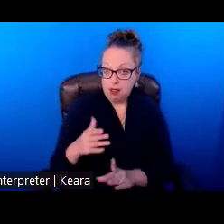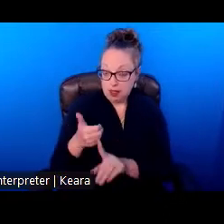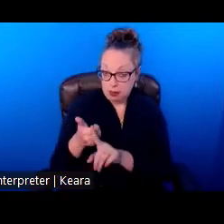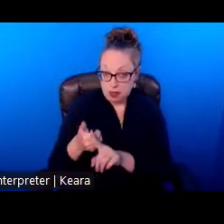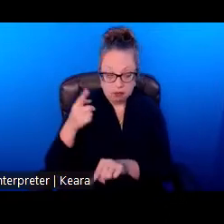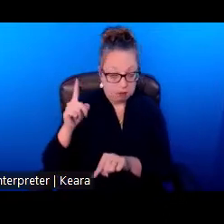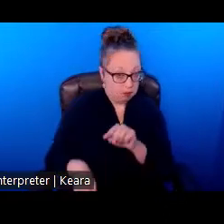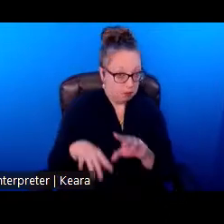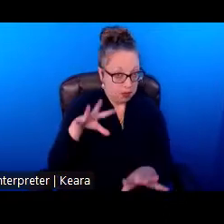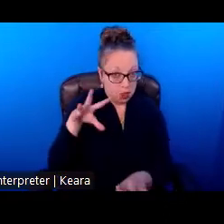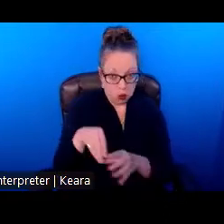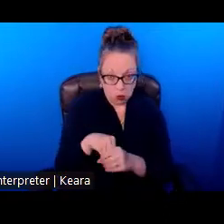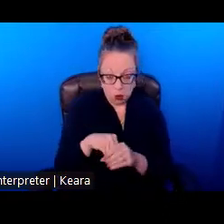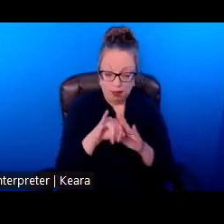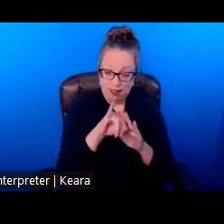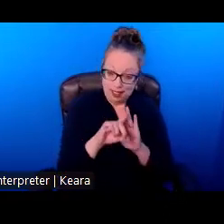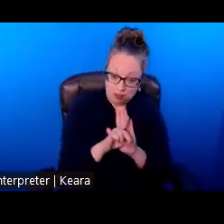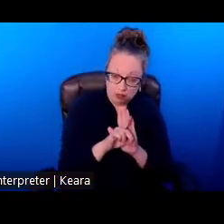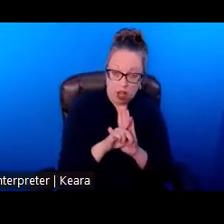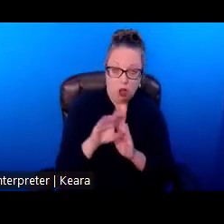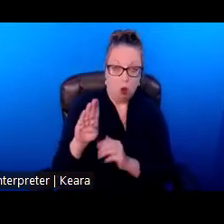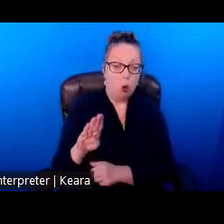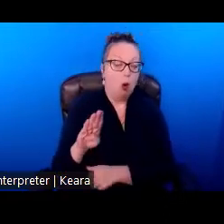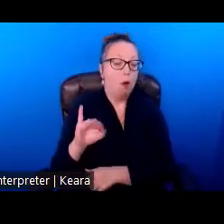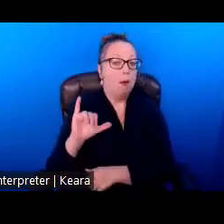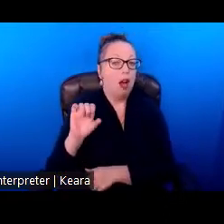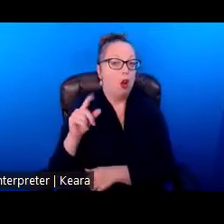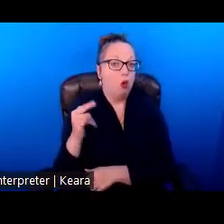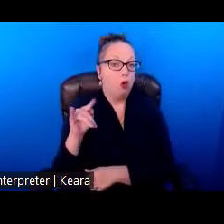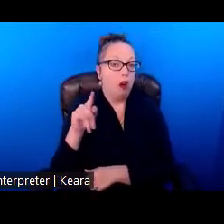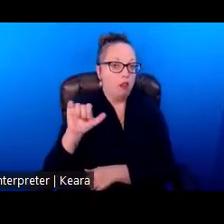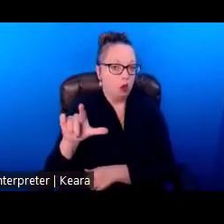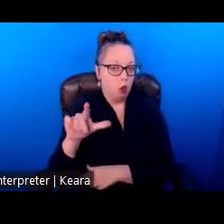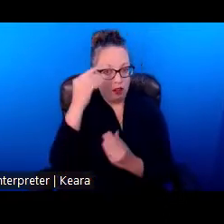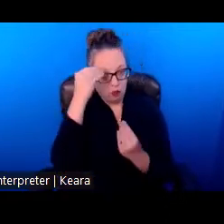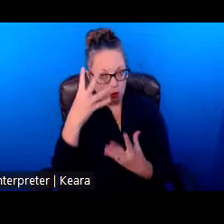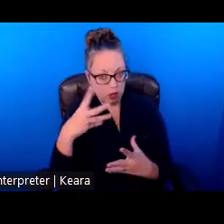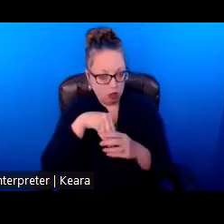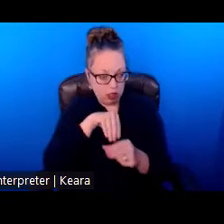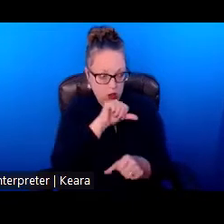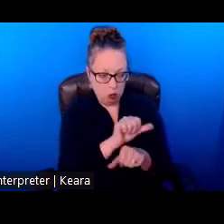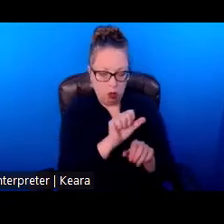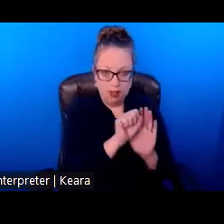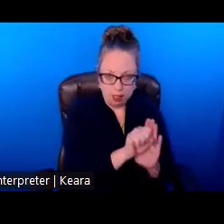or biographical information in their work samples, in the work sample files, or on the